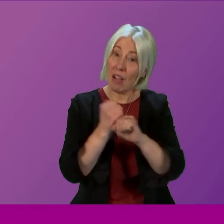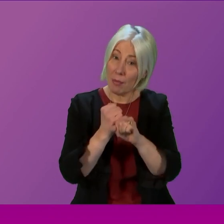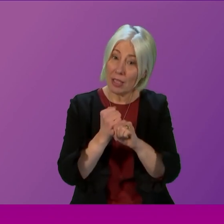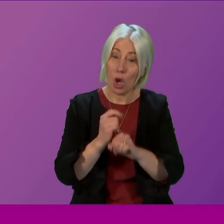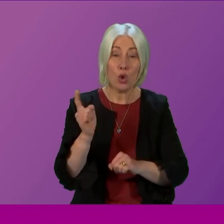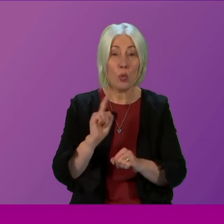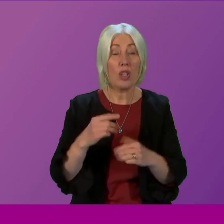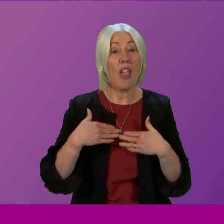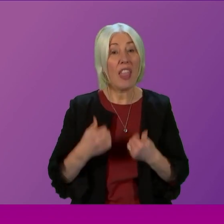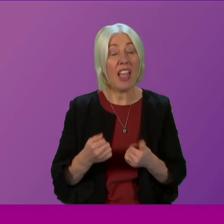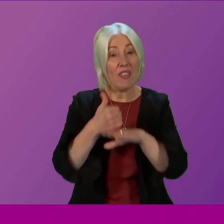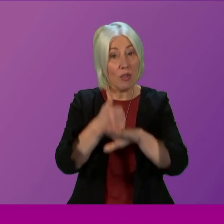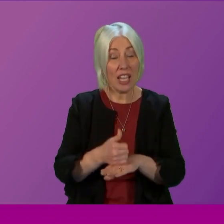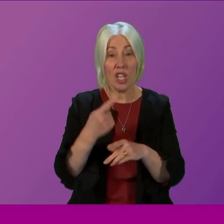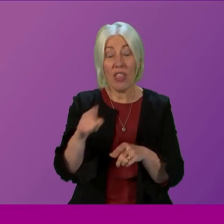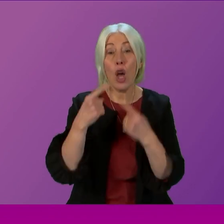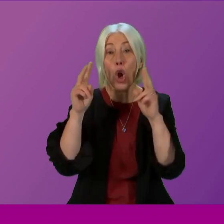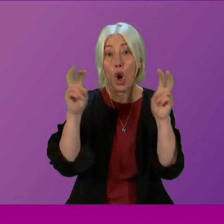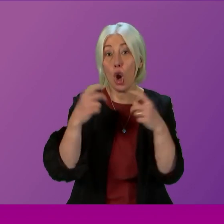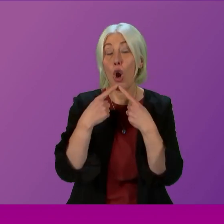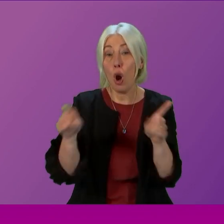The Health Foundation said: “Understanding the causes is not enough;